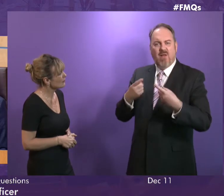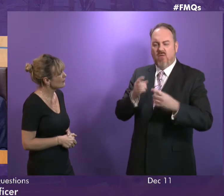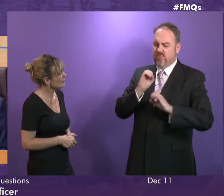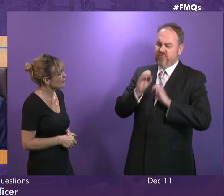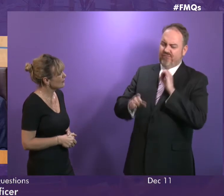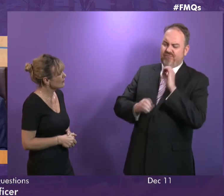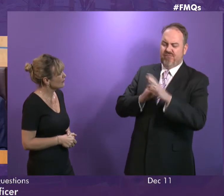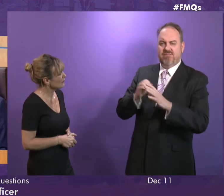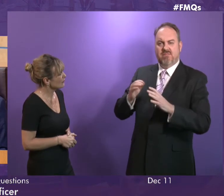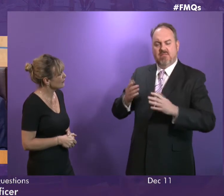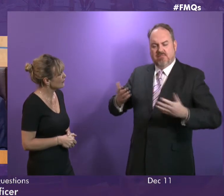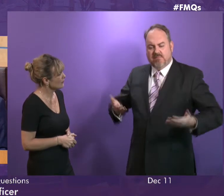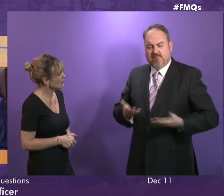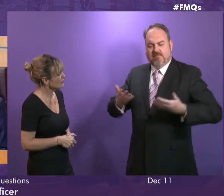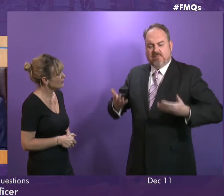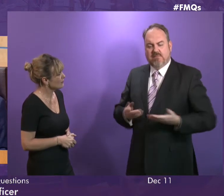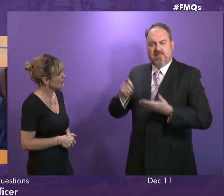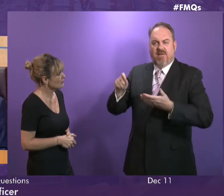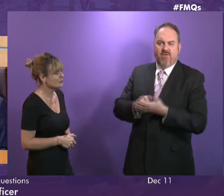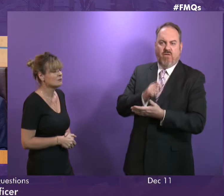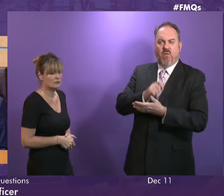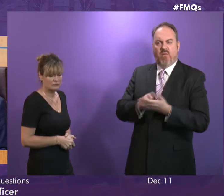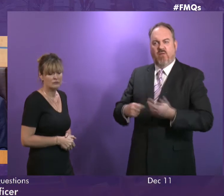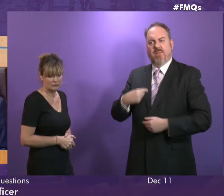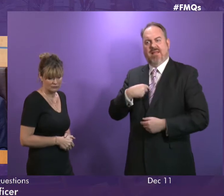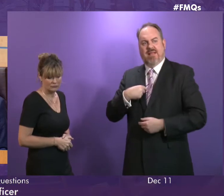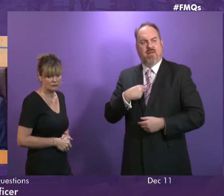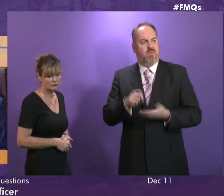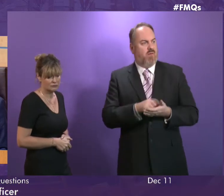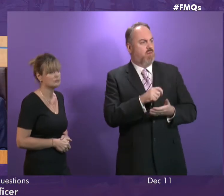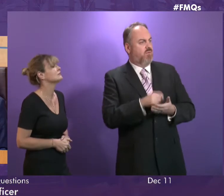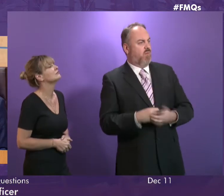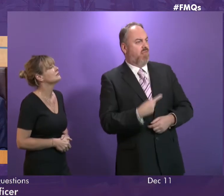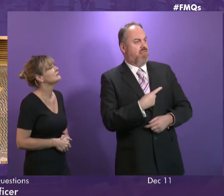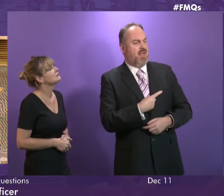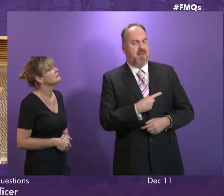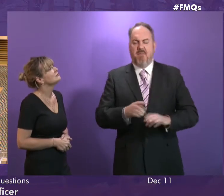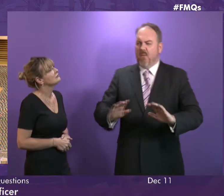such as encouraging—[Interruption.] No, no—I recognise that it is the day before